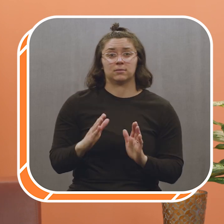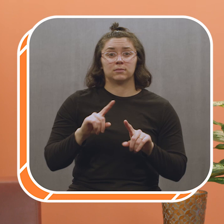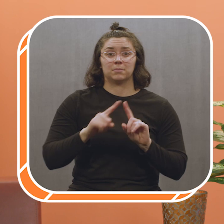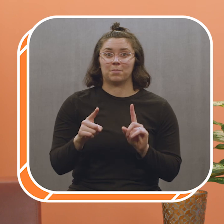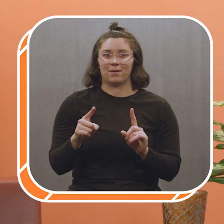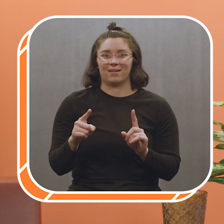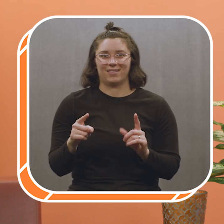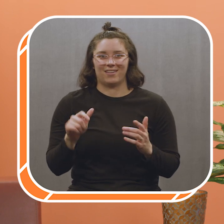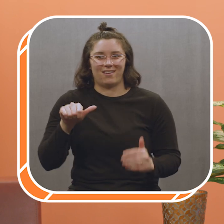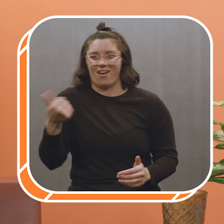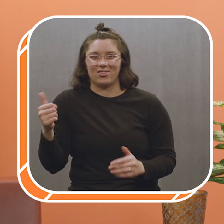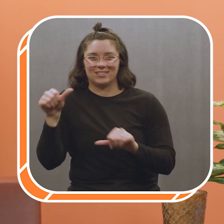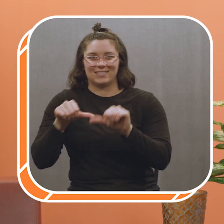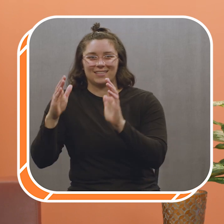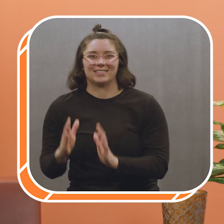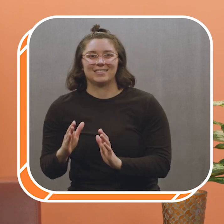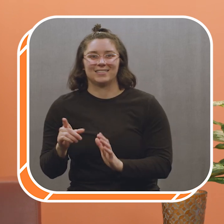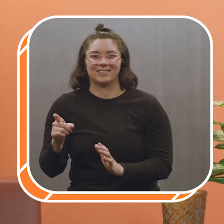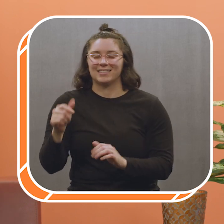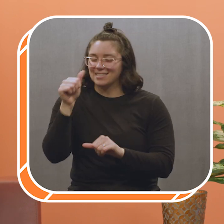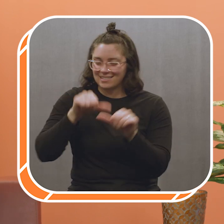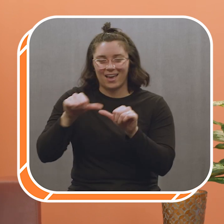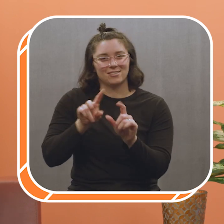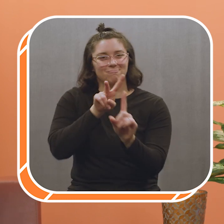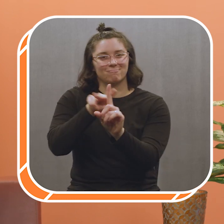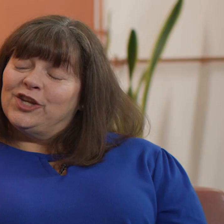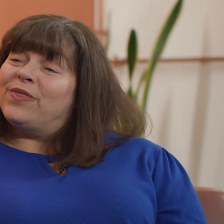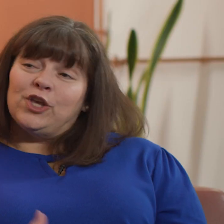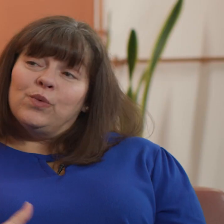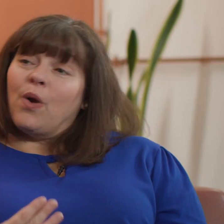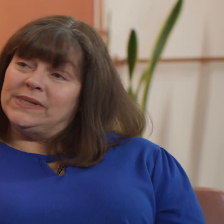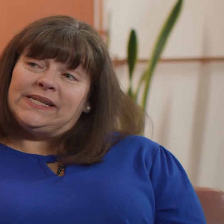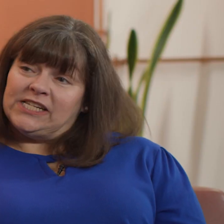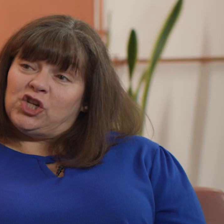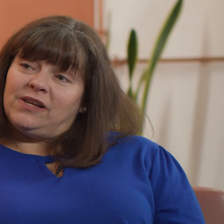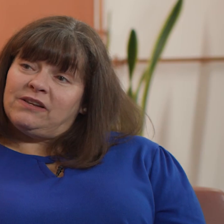but even non-scientists, like I think science is for everybody. Do you think you will go into teaching?